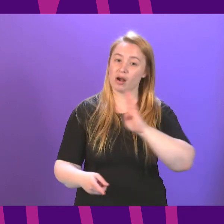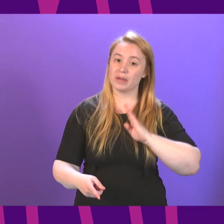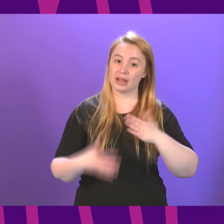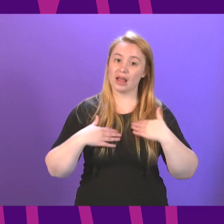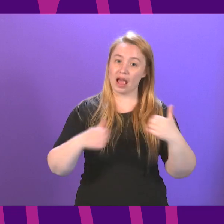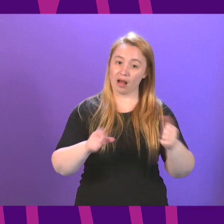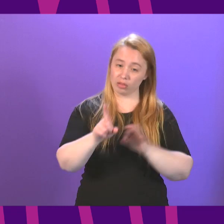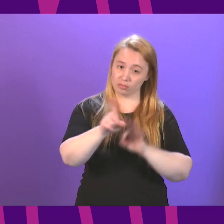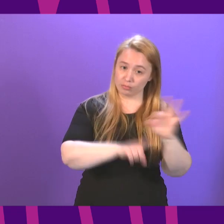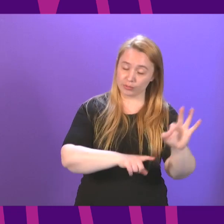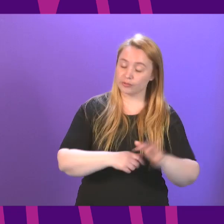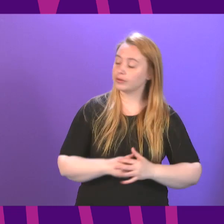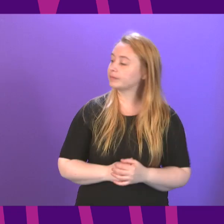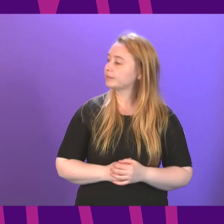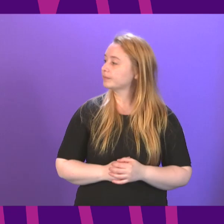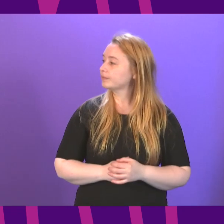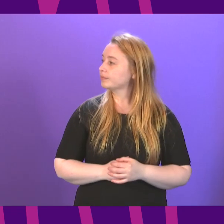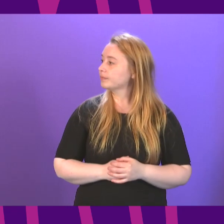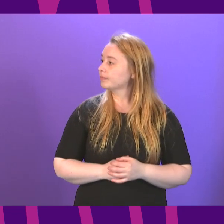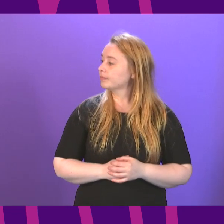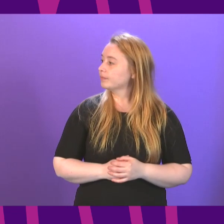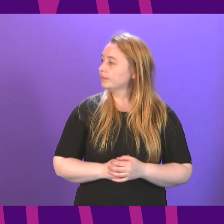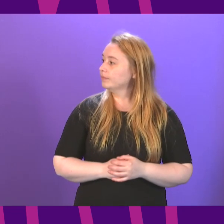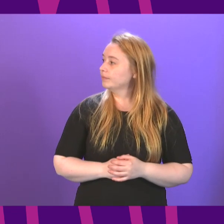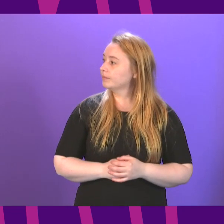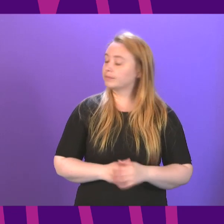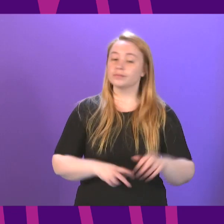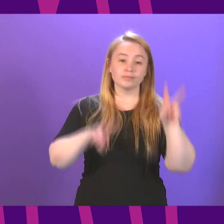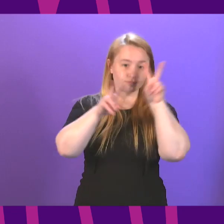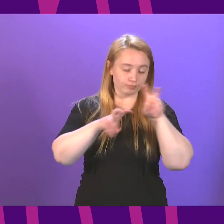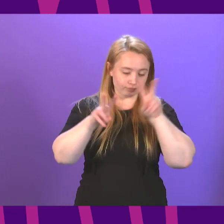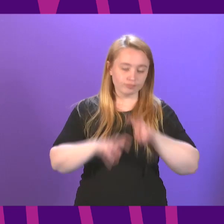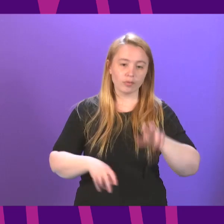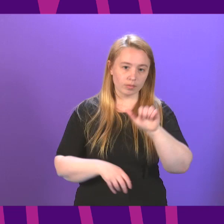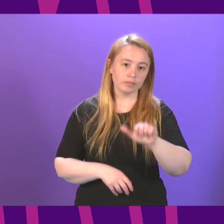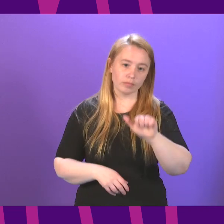The First Minister (Nicola Sturgeon): I undertake to look into the issue that the member